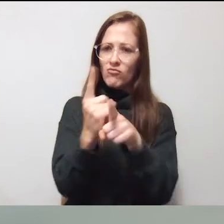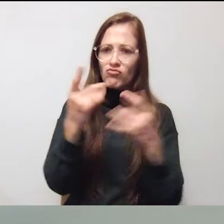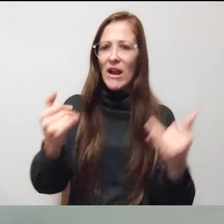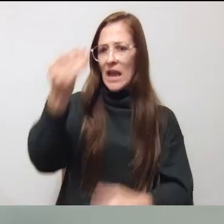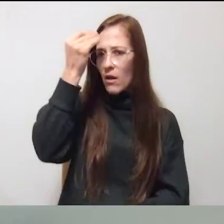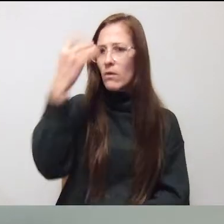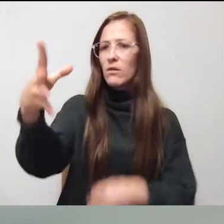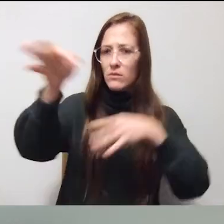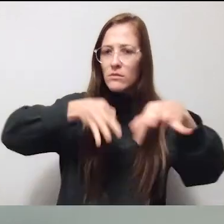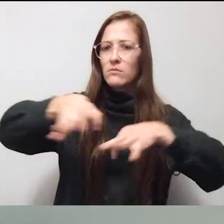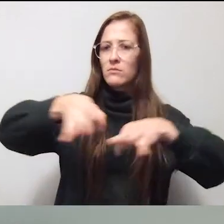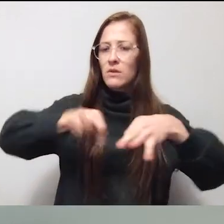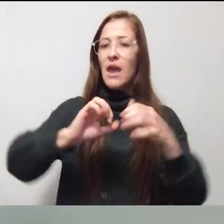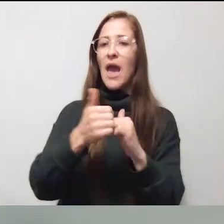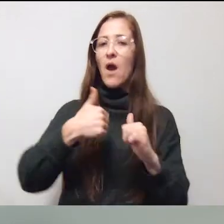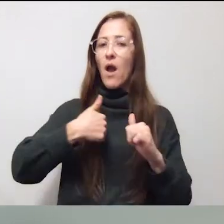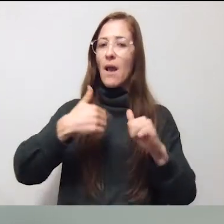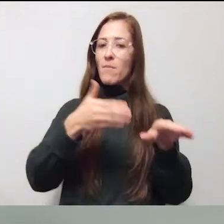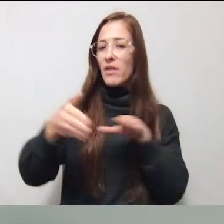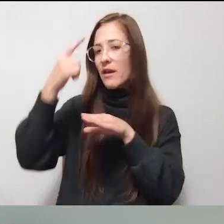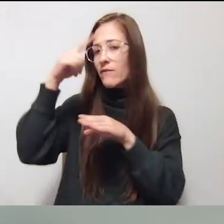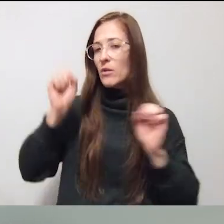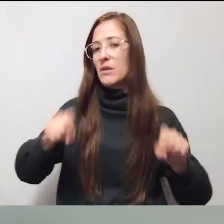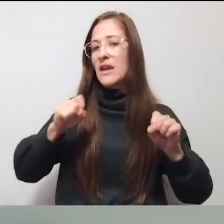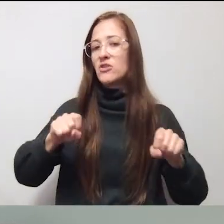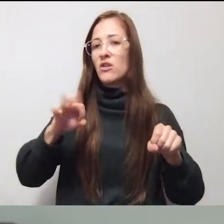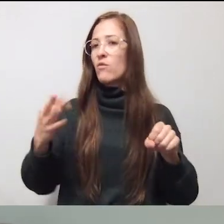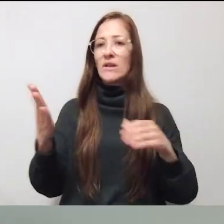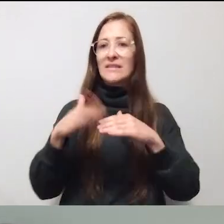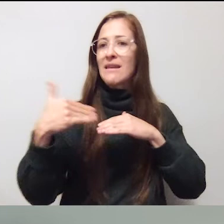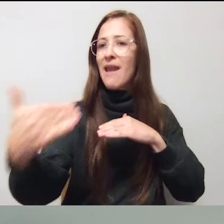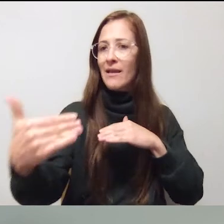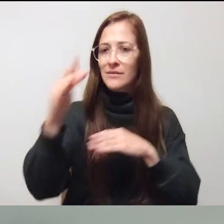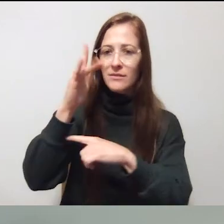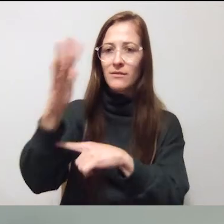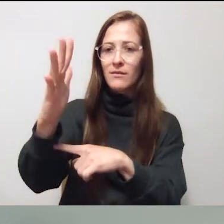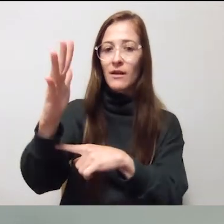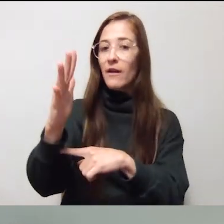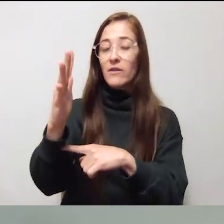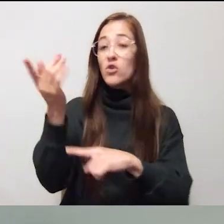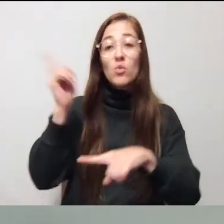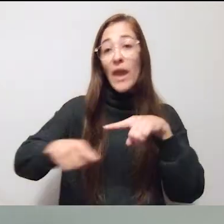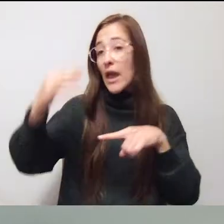How do we plan for the potential of what is going to come next? Because there is no way to know for sure,